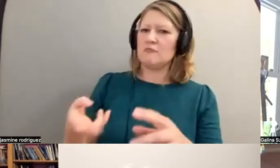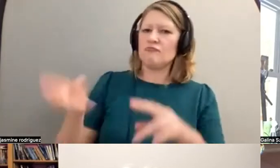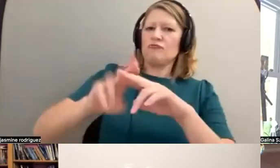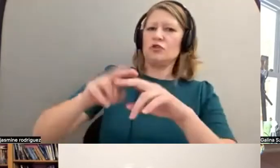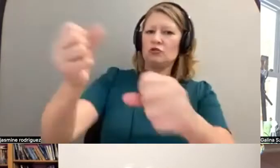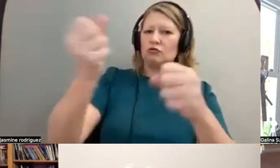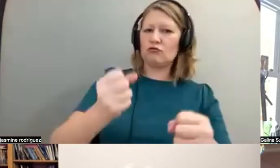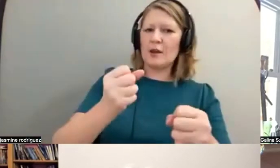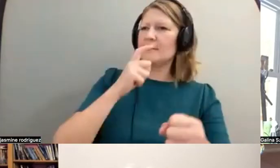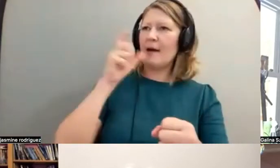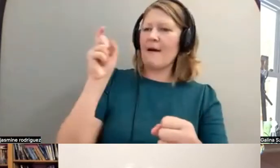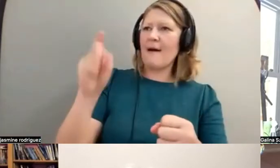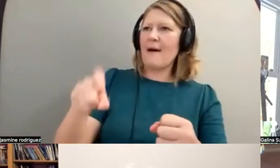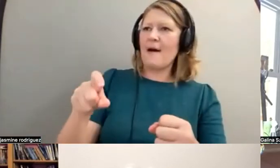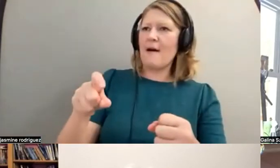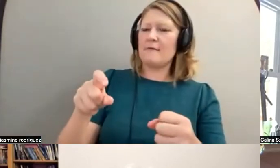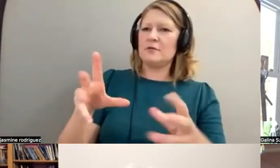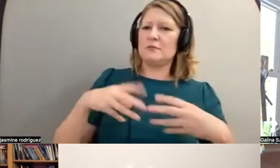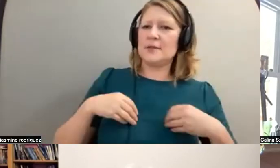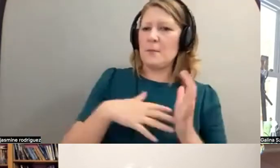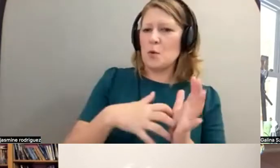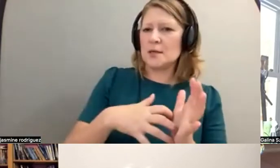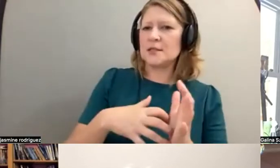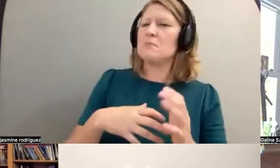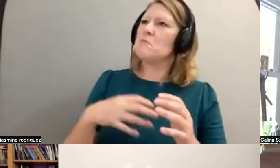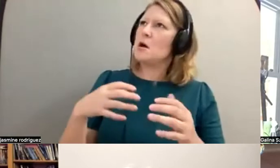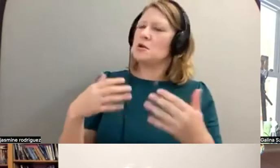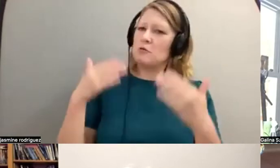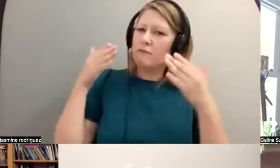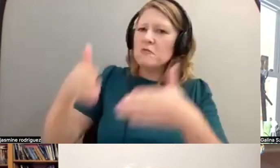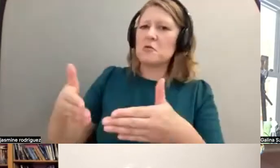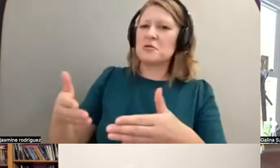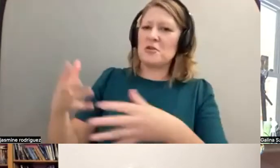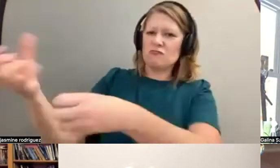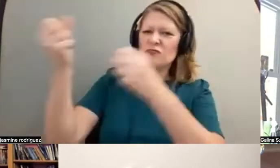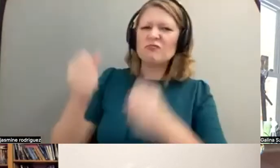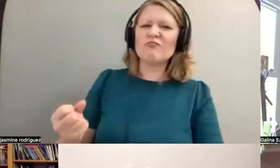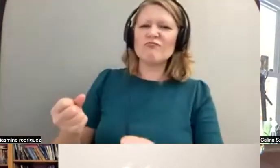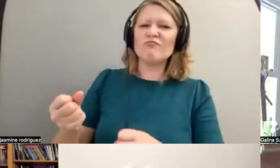Which, um, it just seems more positive. And actually, actual to me,